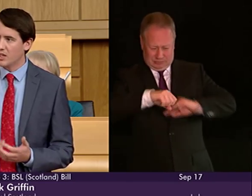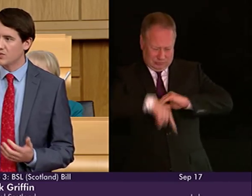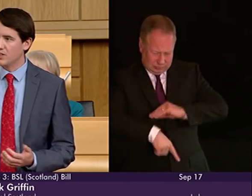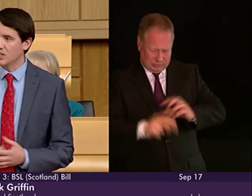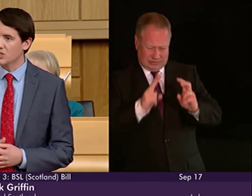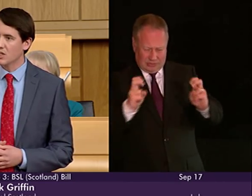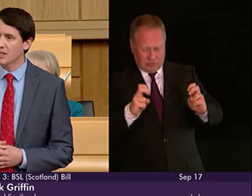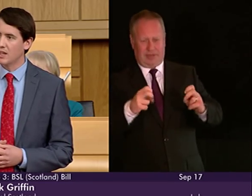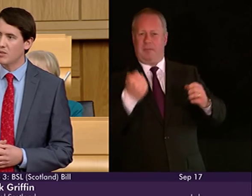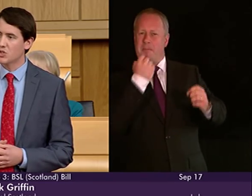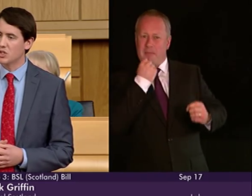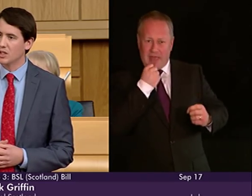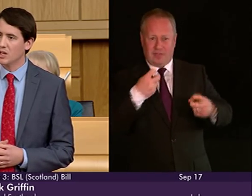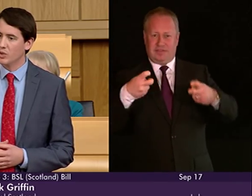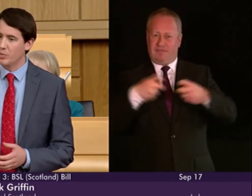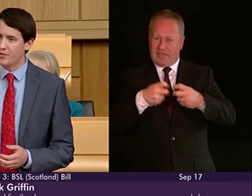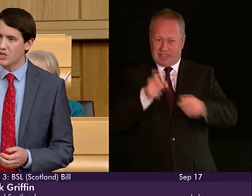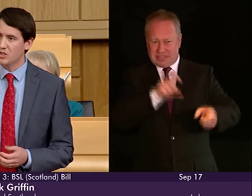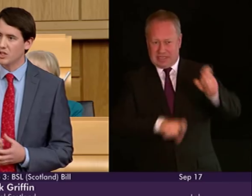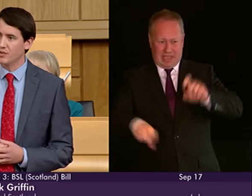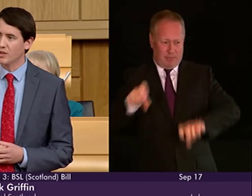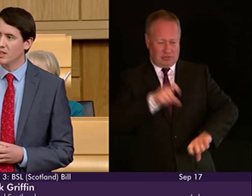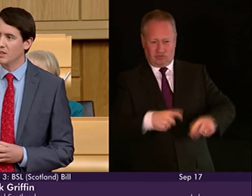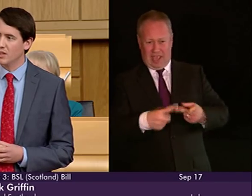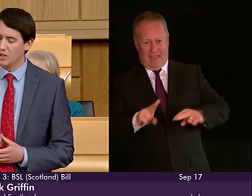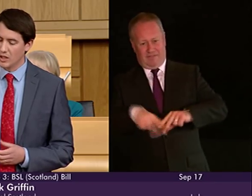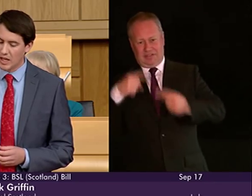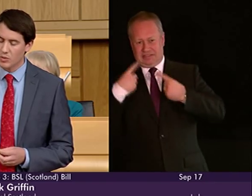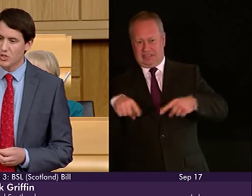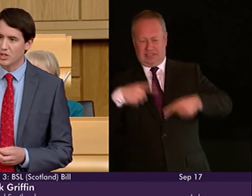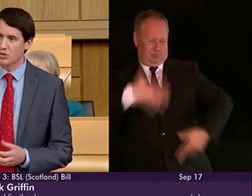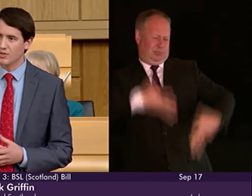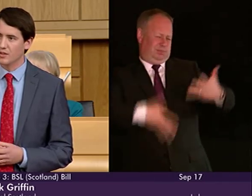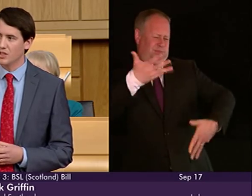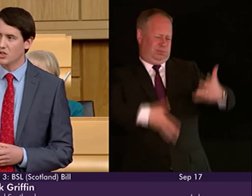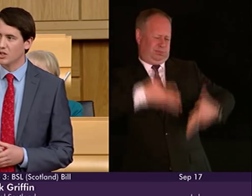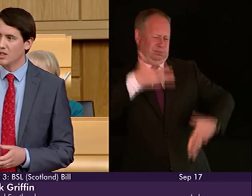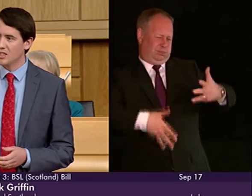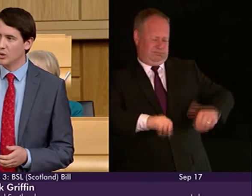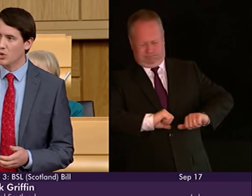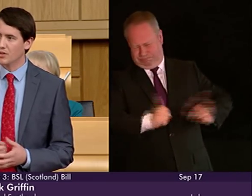as maths, physics or chemistry by a teacher whose language skills are lower than those